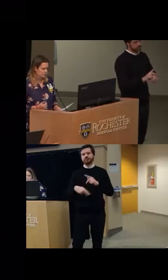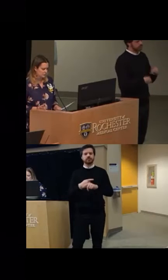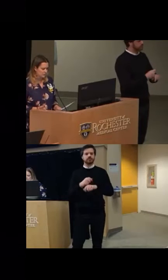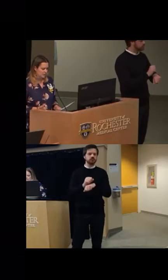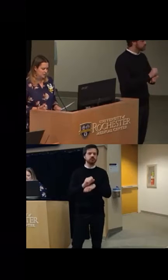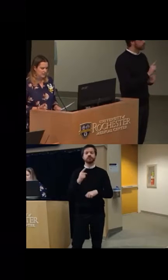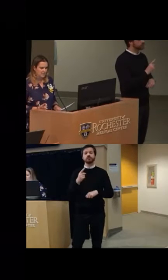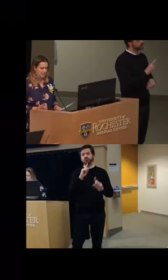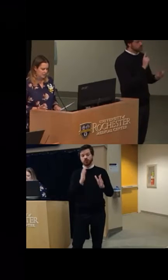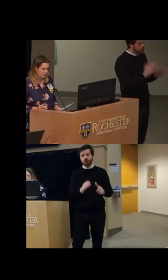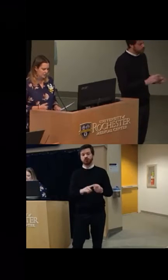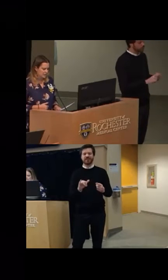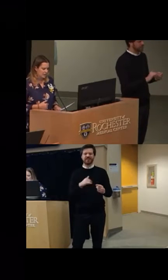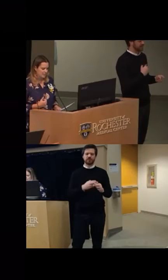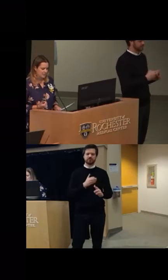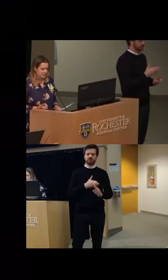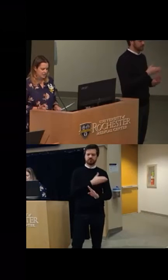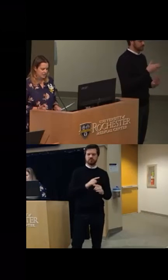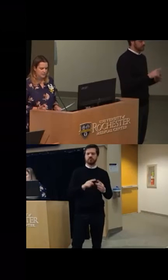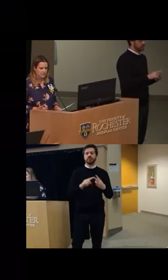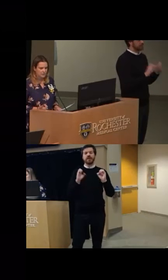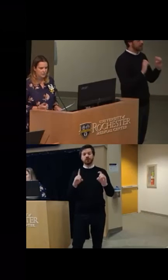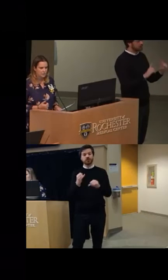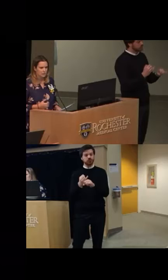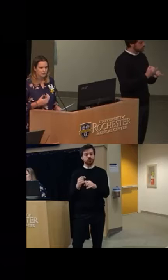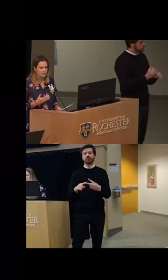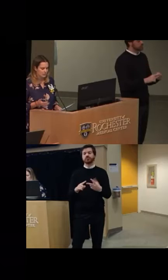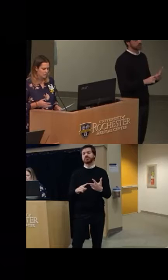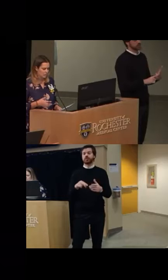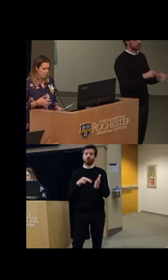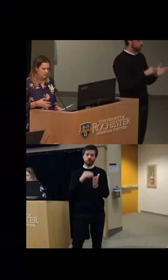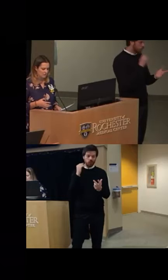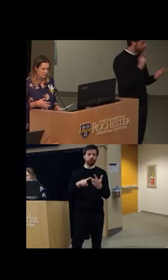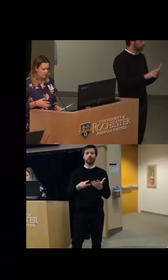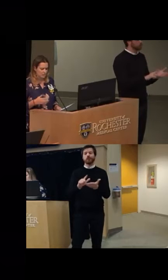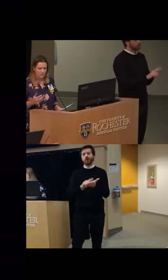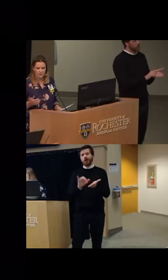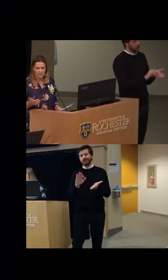First Responders that I mentioned um educational institutions nursing homes law firms electrical